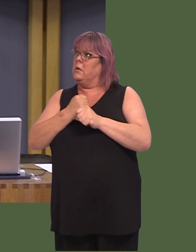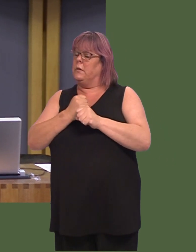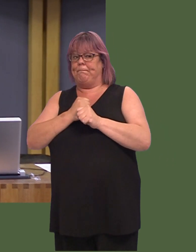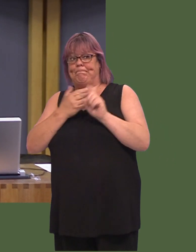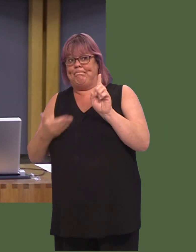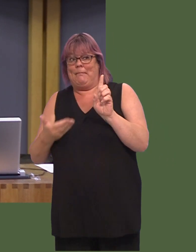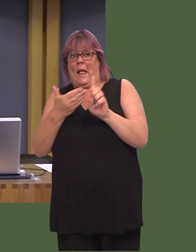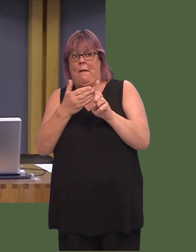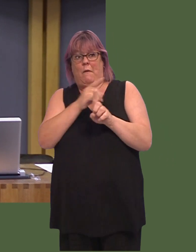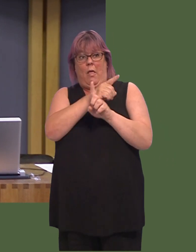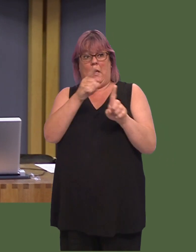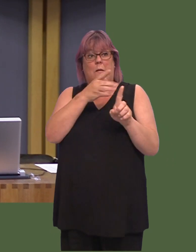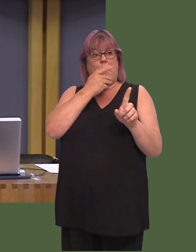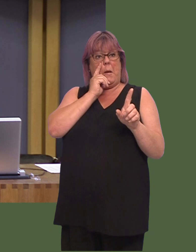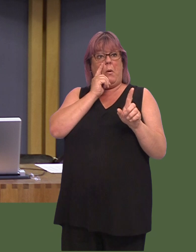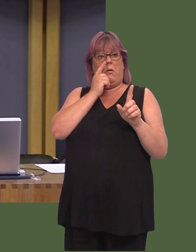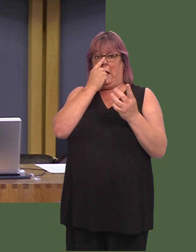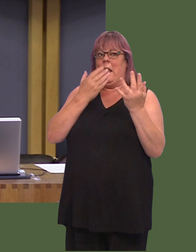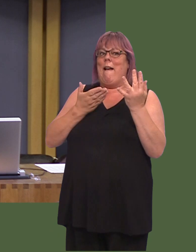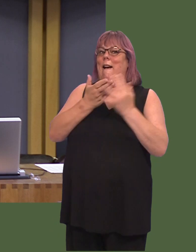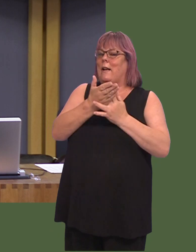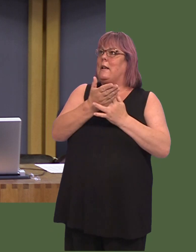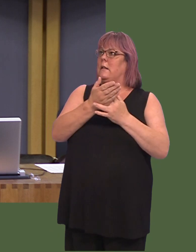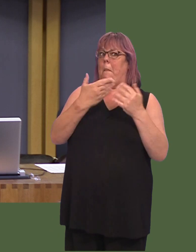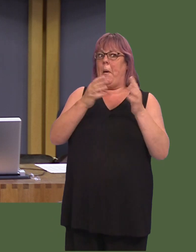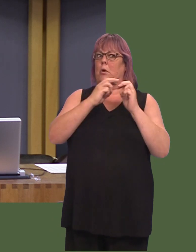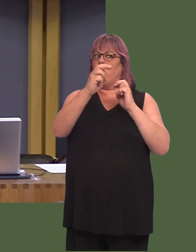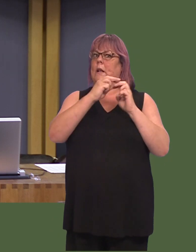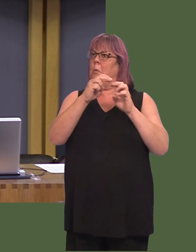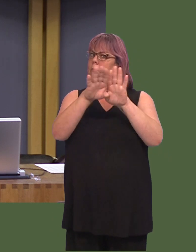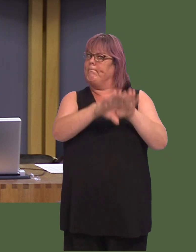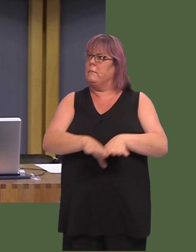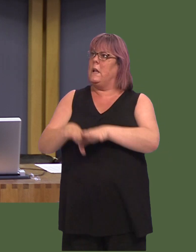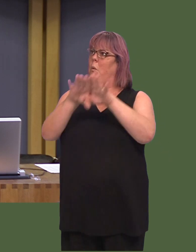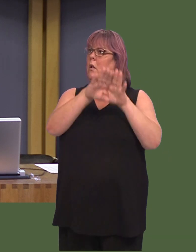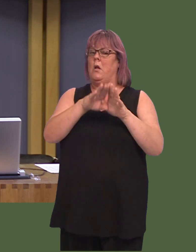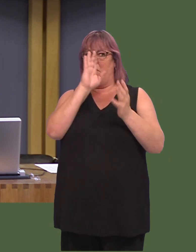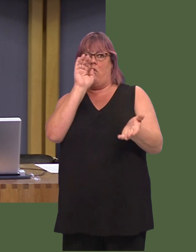What can the Welsh Government do to ensure that the valley gets equal treatment to the areas that are being served by the metro so that it can have services that will deliver